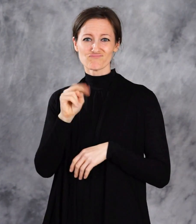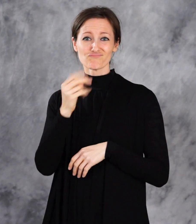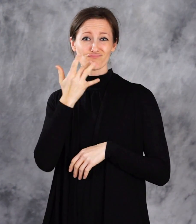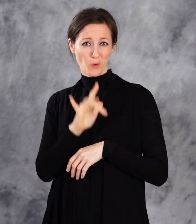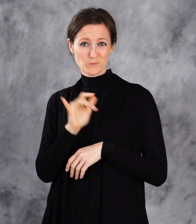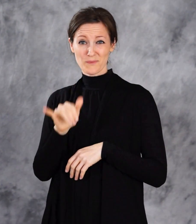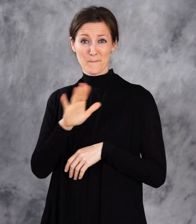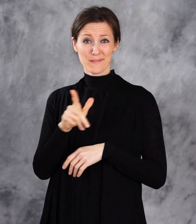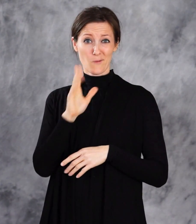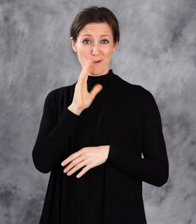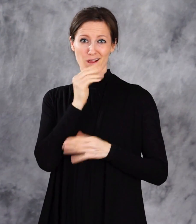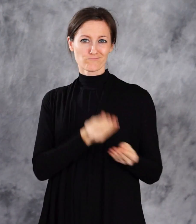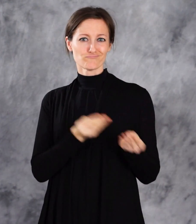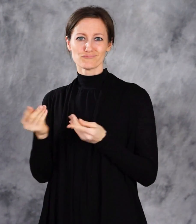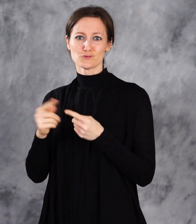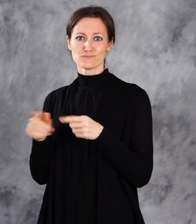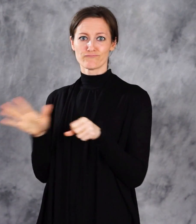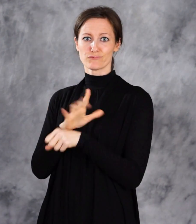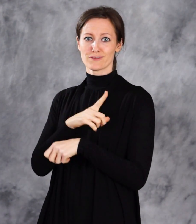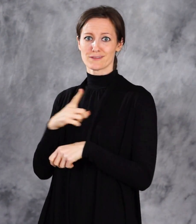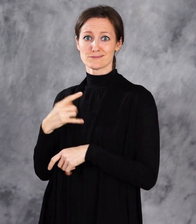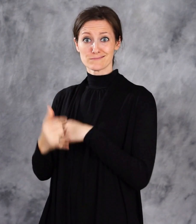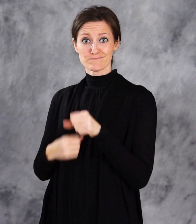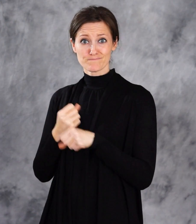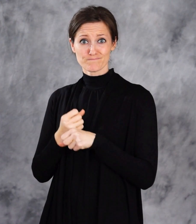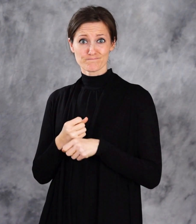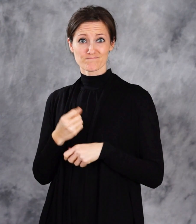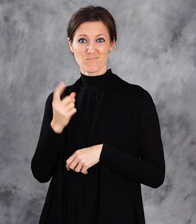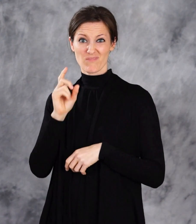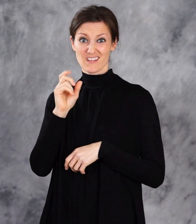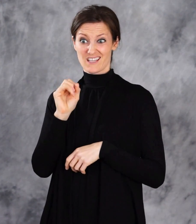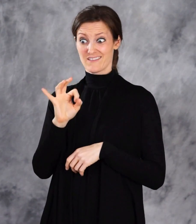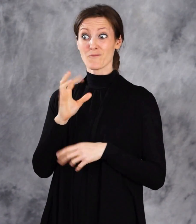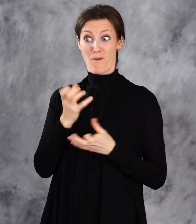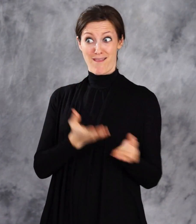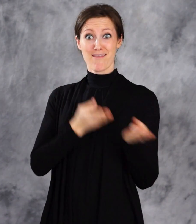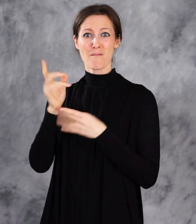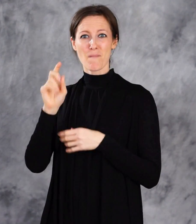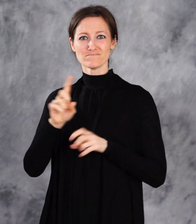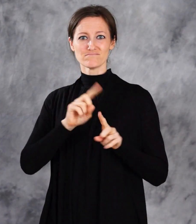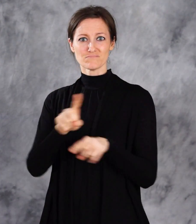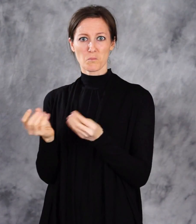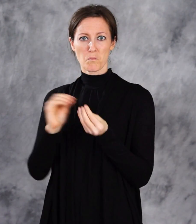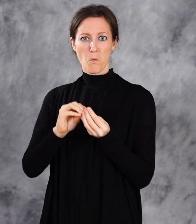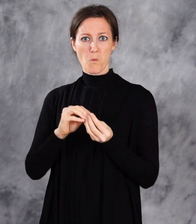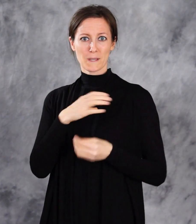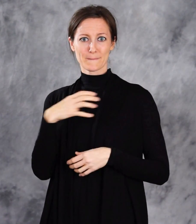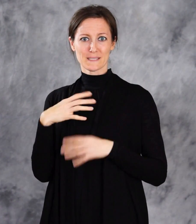Unfortunately the bill will not pass the full legislature this year. It needed hearings in two more committees by last Friday.